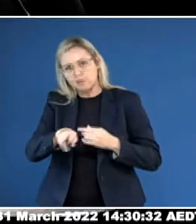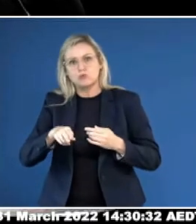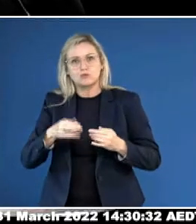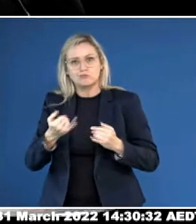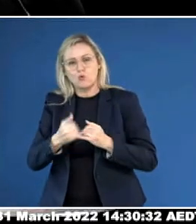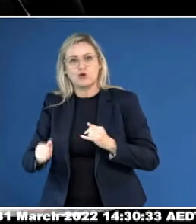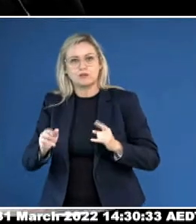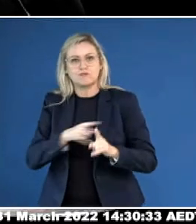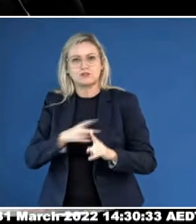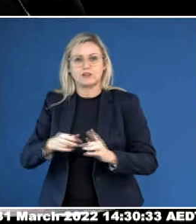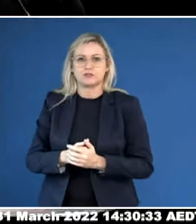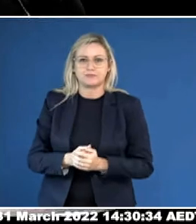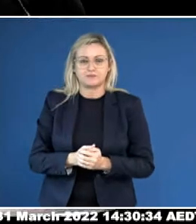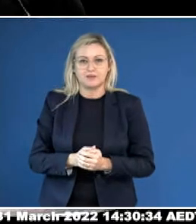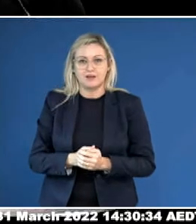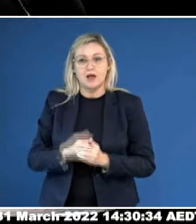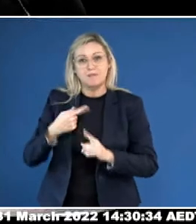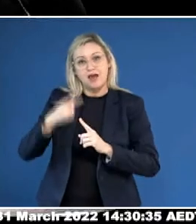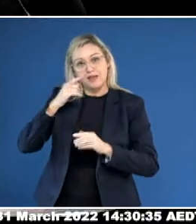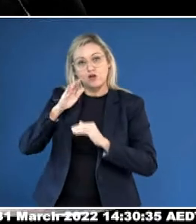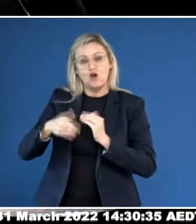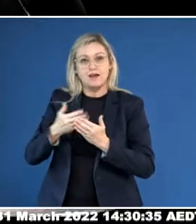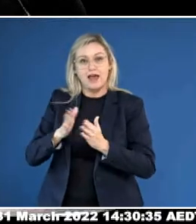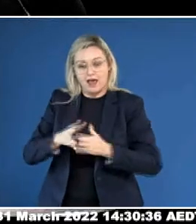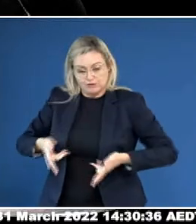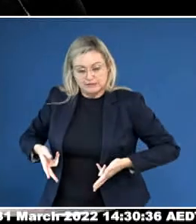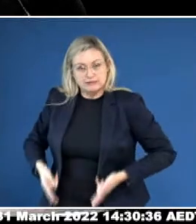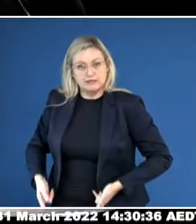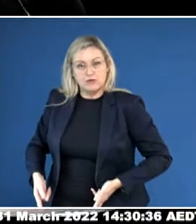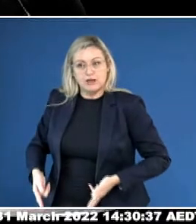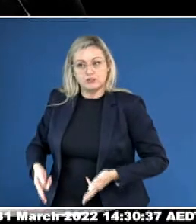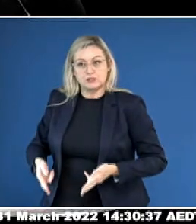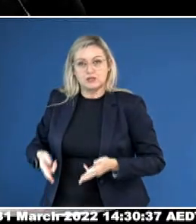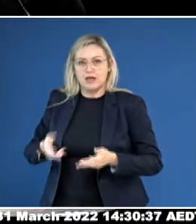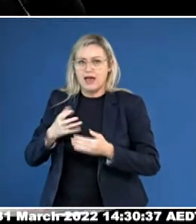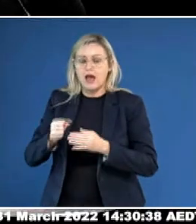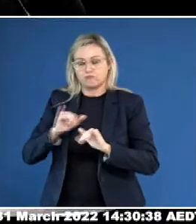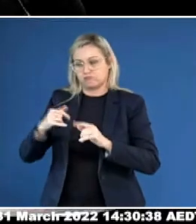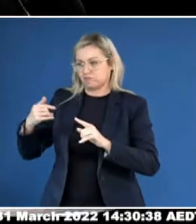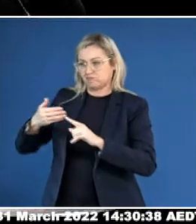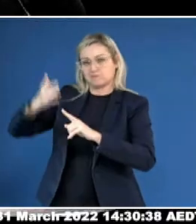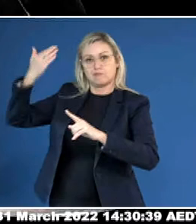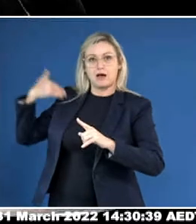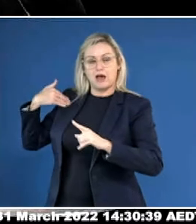forced sterilisation has a very eugenicist history behind it, and consider that in the